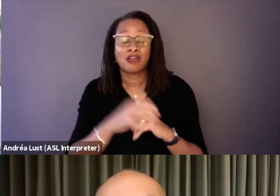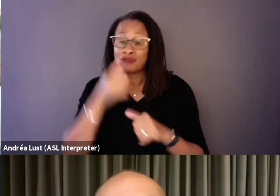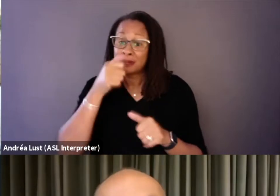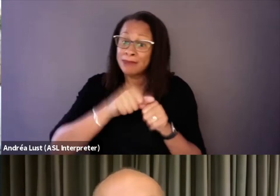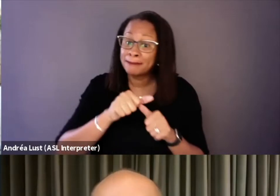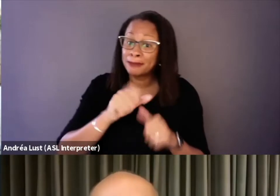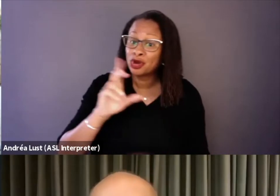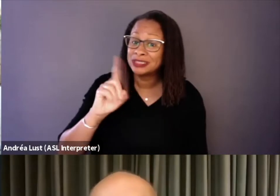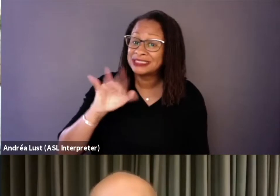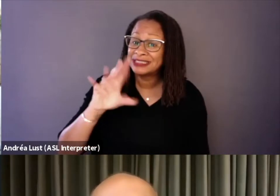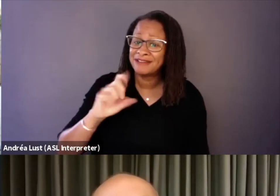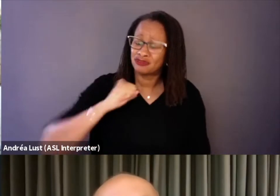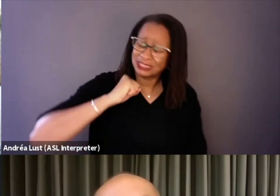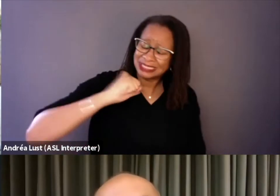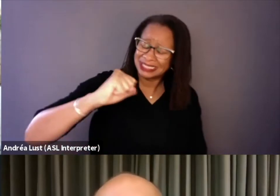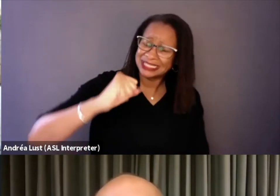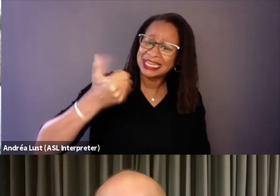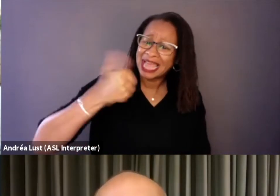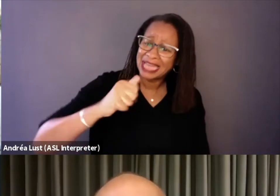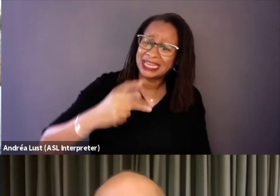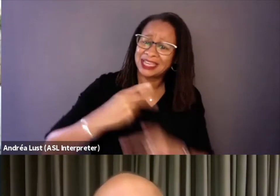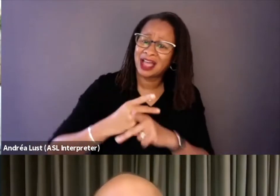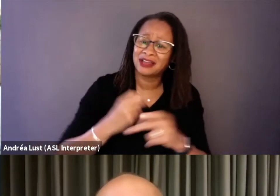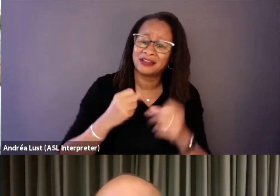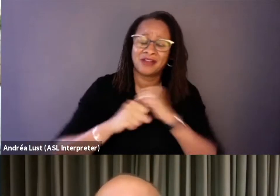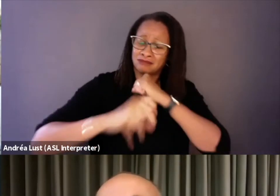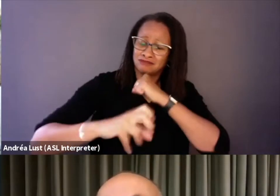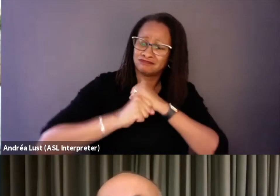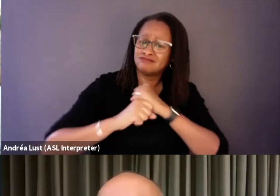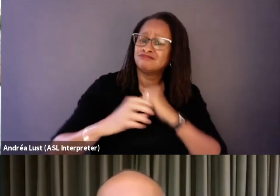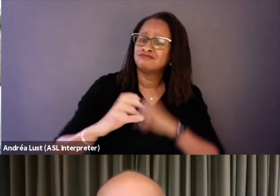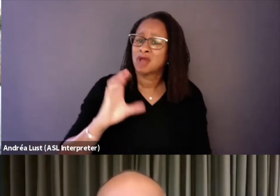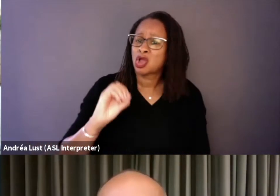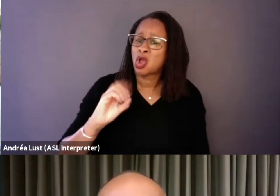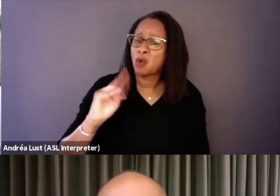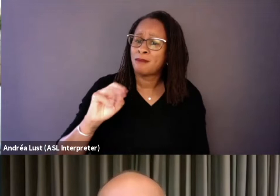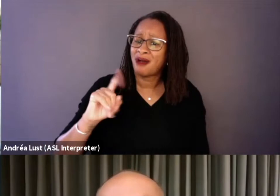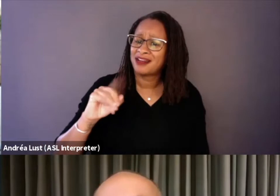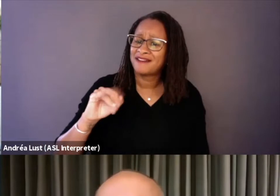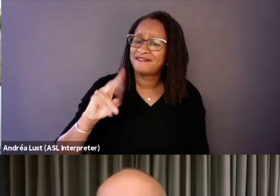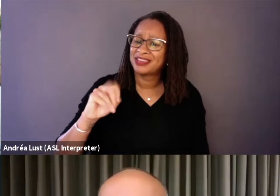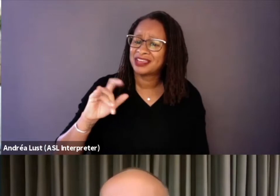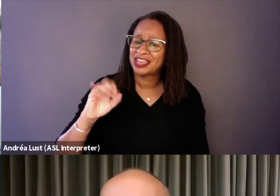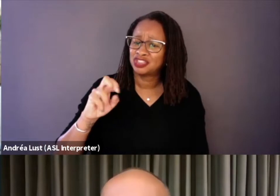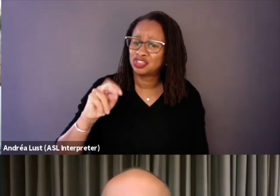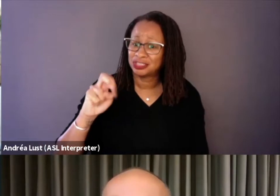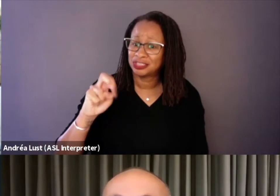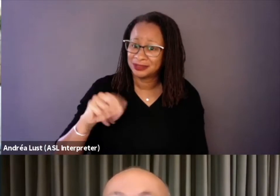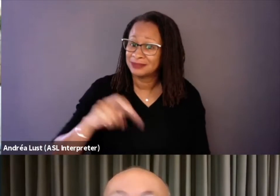that's what I love about him. I know he would love this film, Chris. I'm pretty sure you'd love it as well, but do you know what I mean?